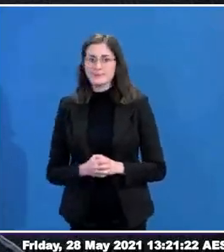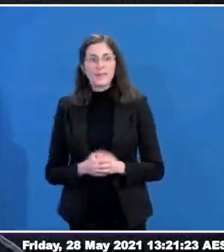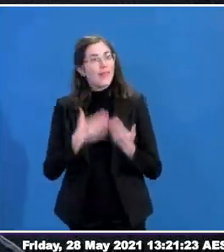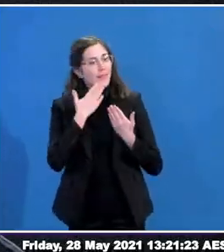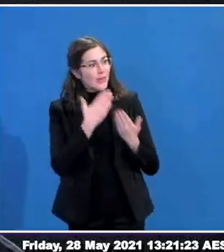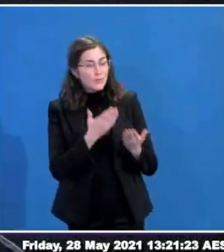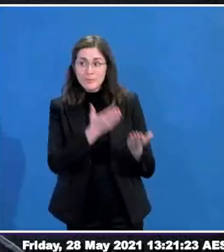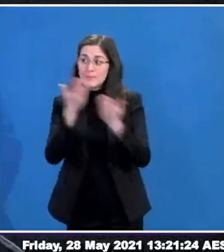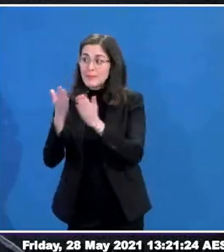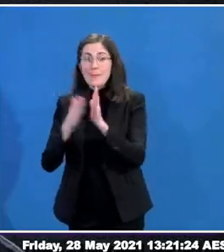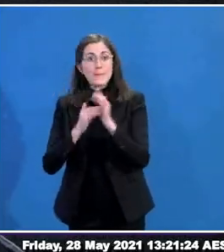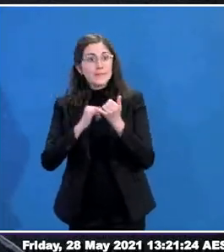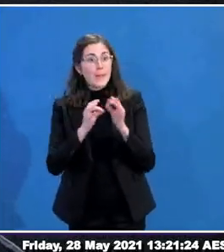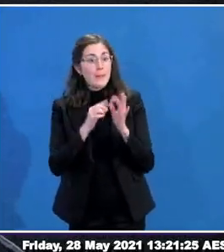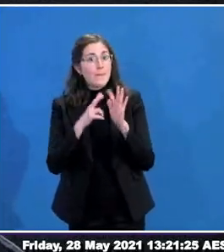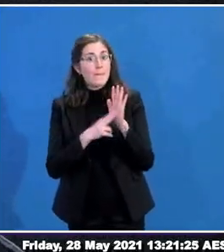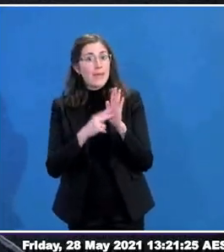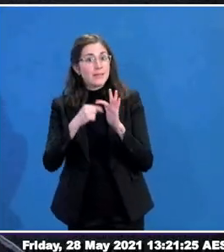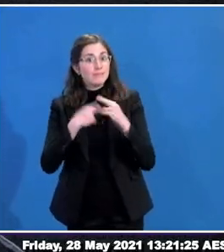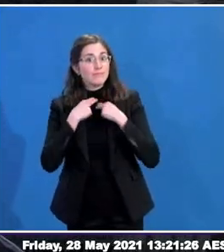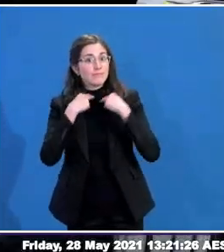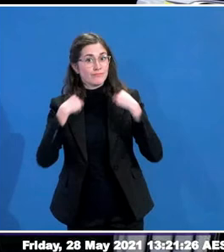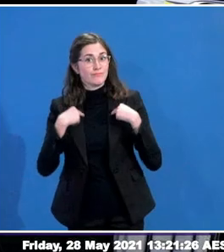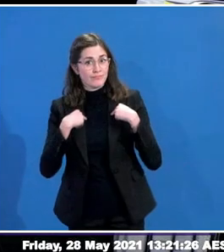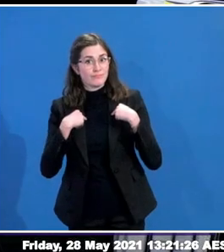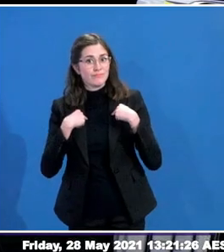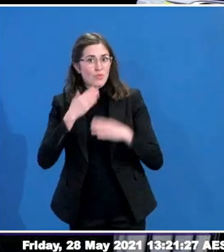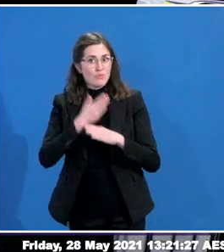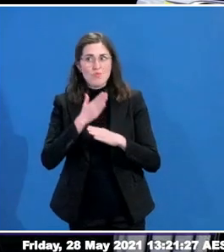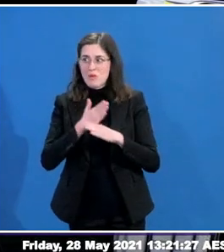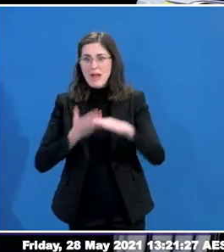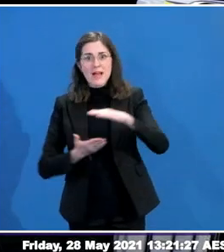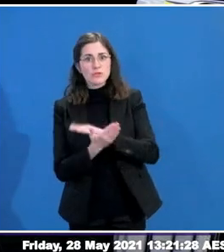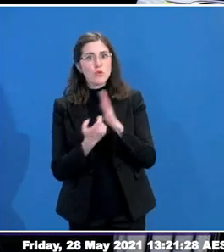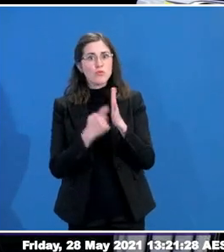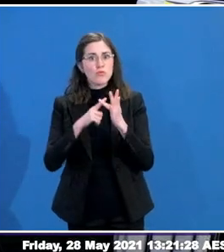Ms Bennett will ask you some questions.